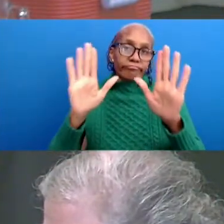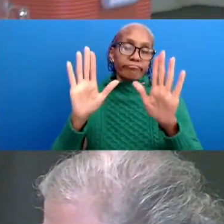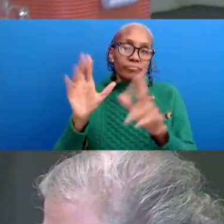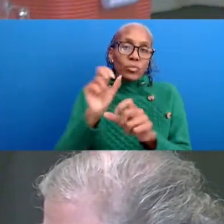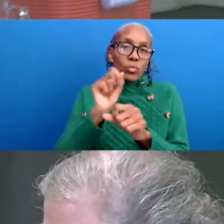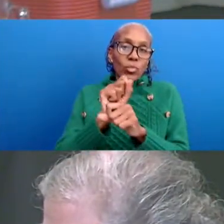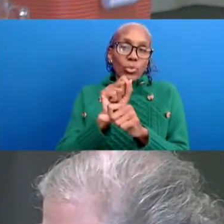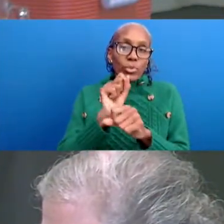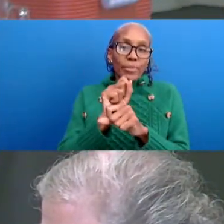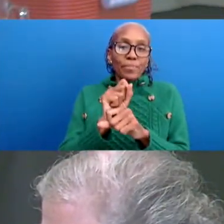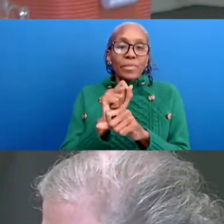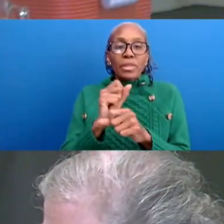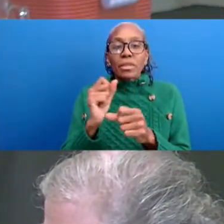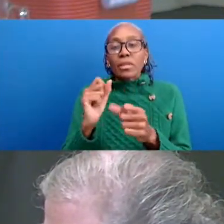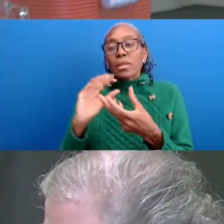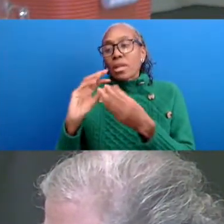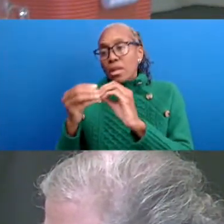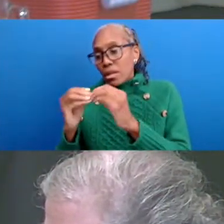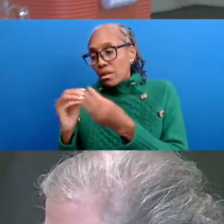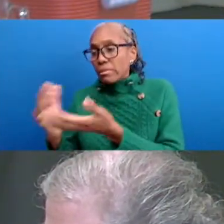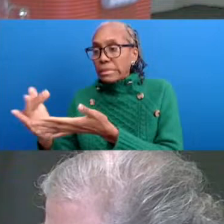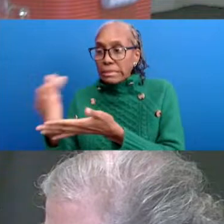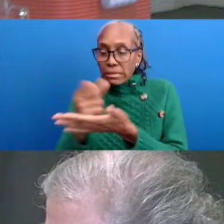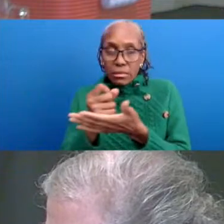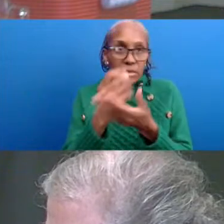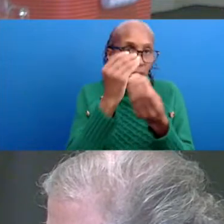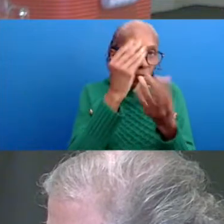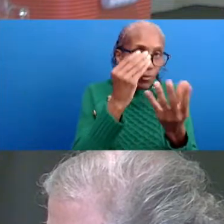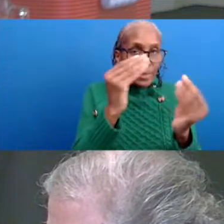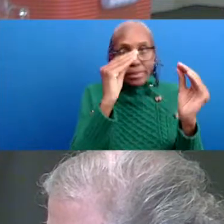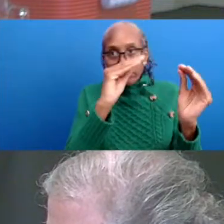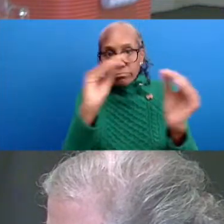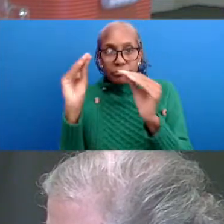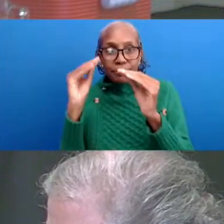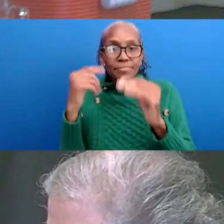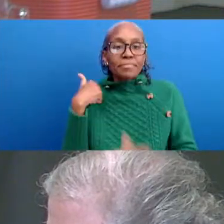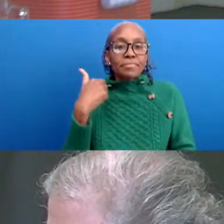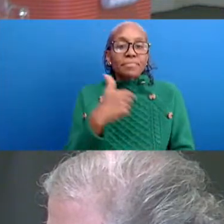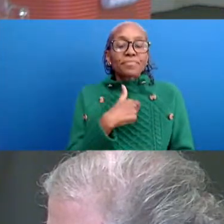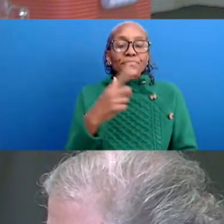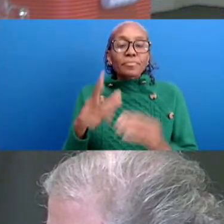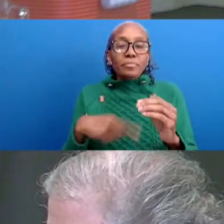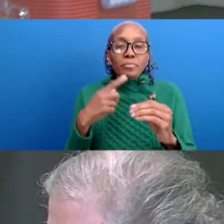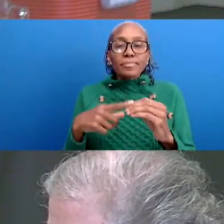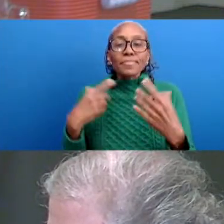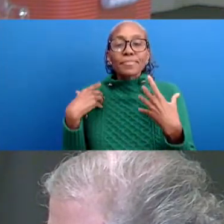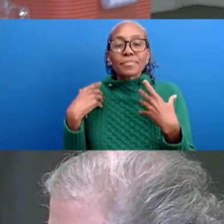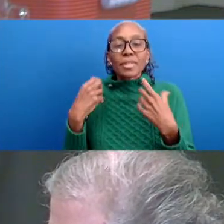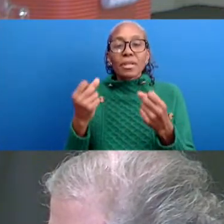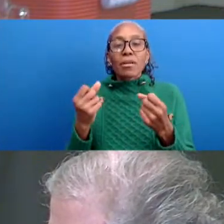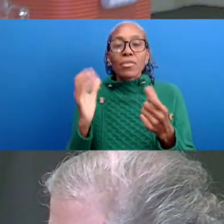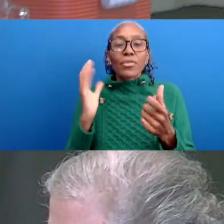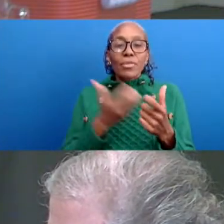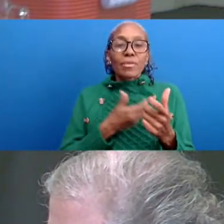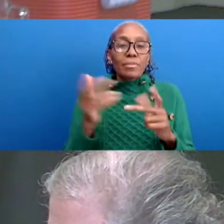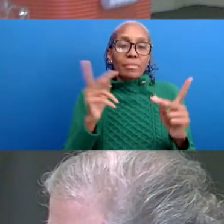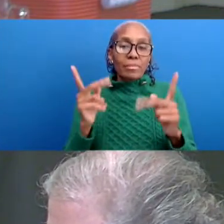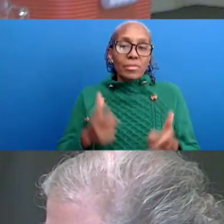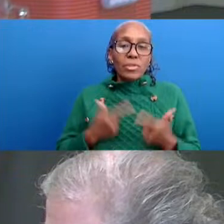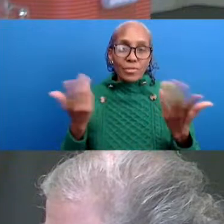TEAM FOR DOING A PHENOMENAL JOB